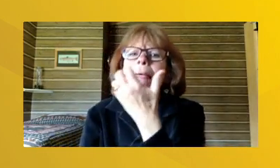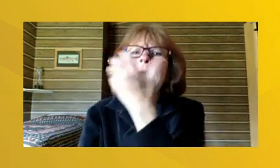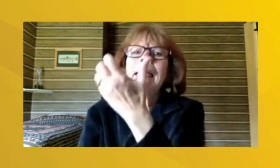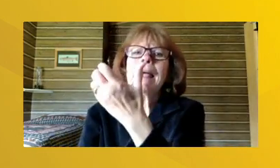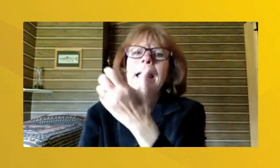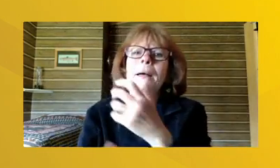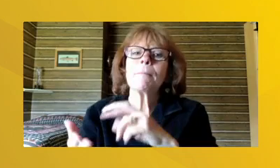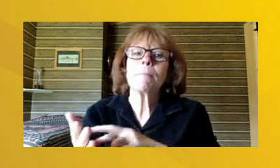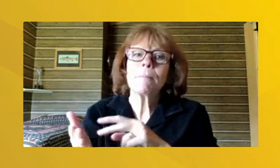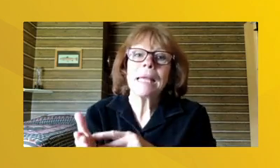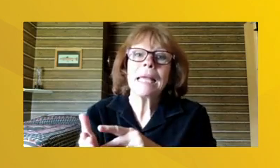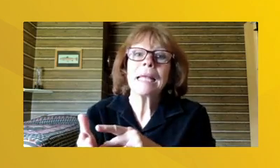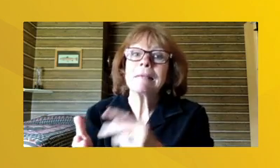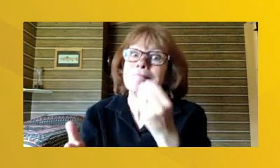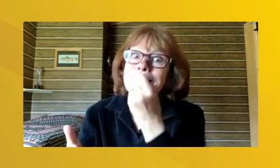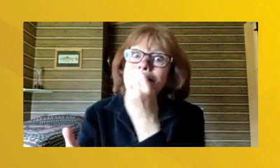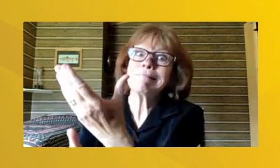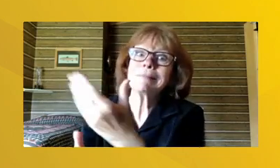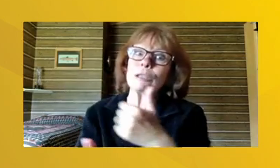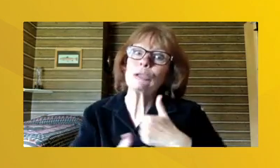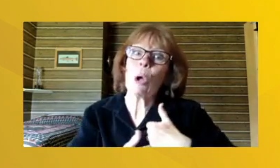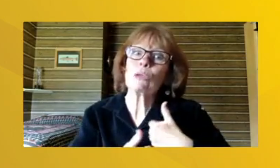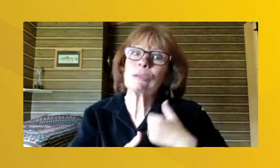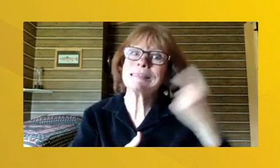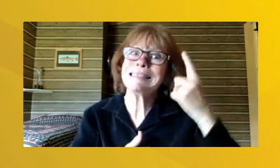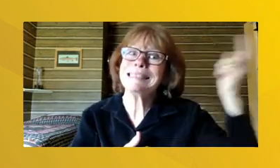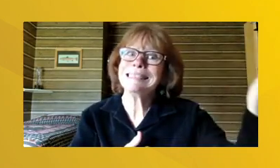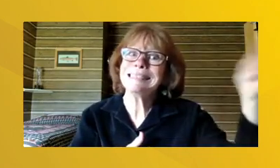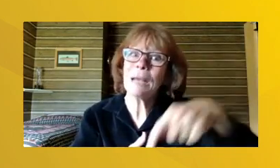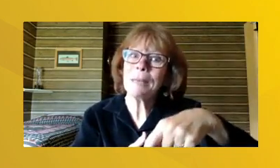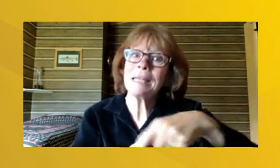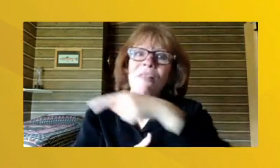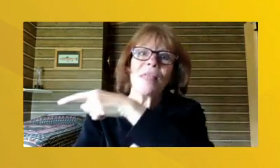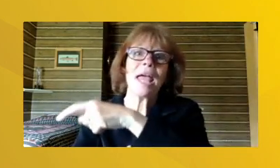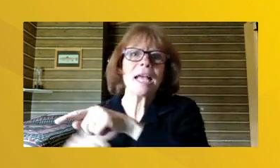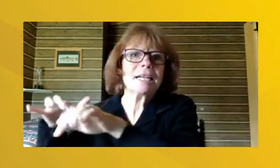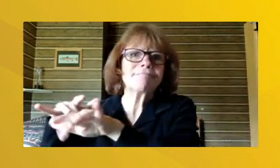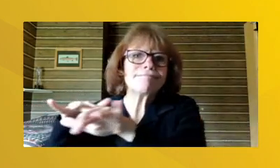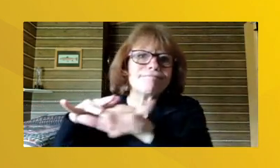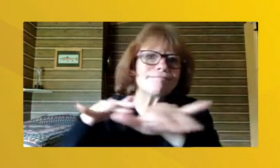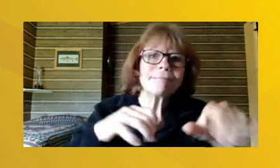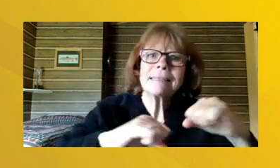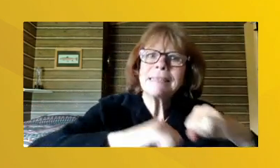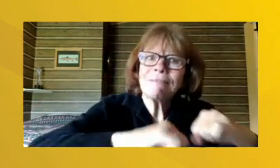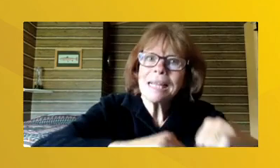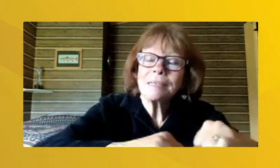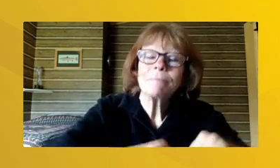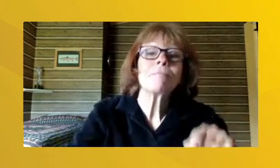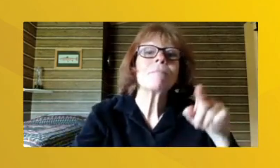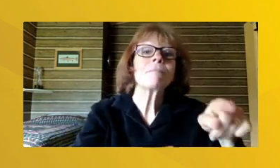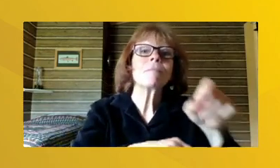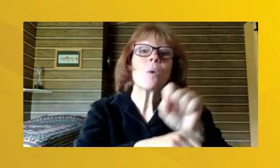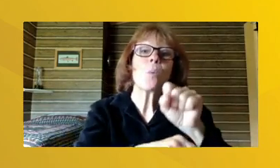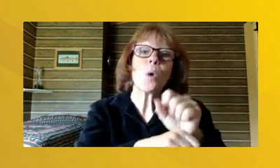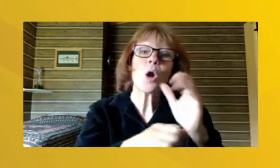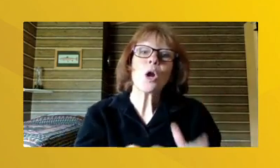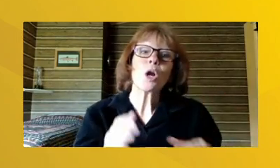So they are either a soldier or a worker. And the soldiers are going to be the ones who will defend the colony and they can tell when there's an invader.